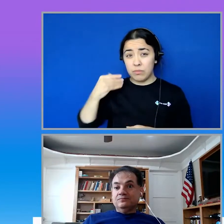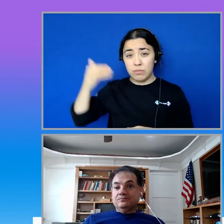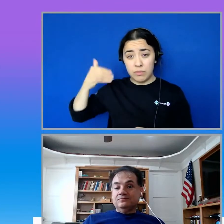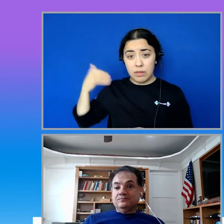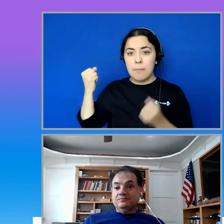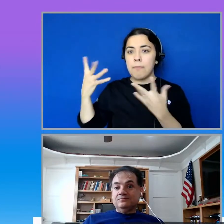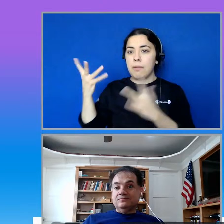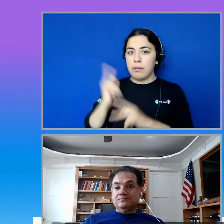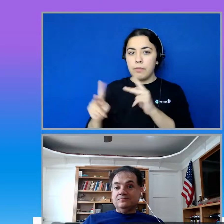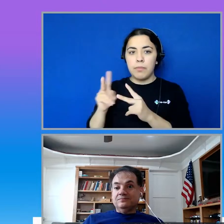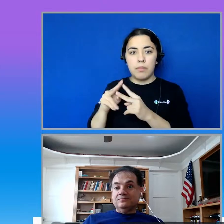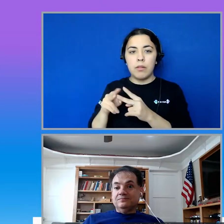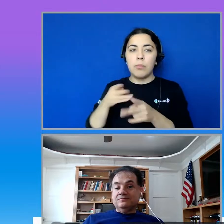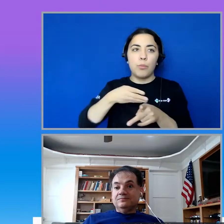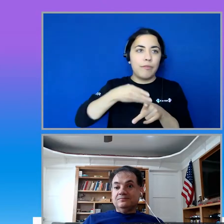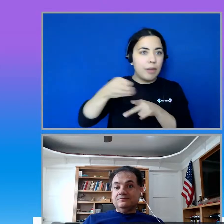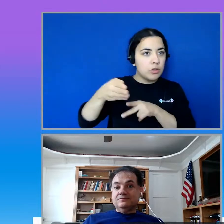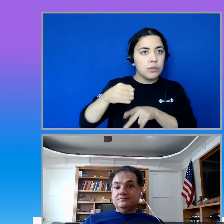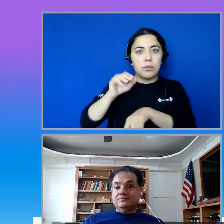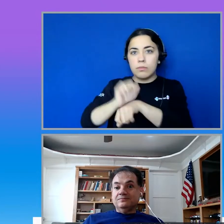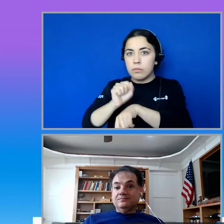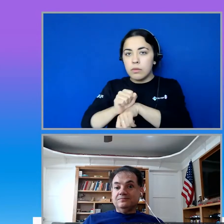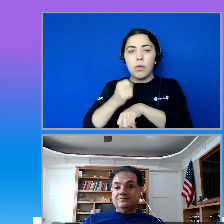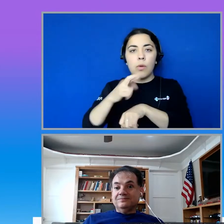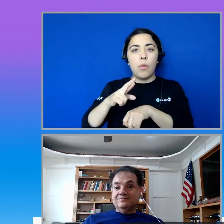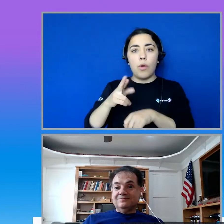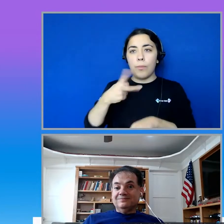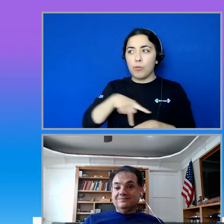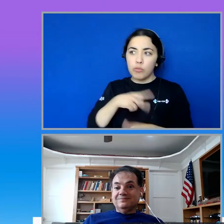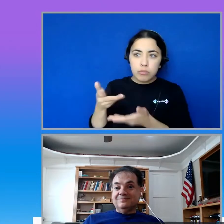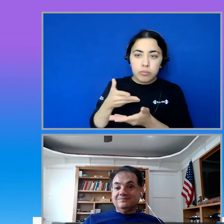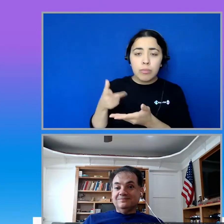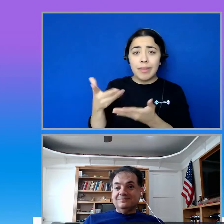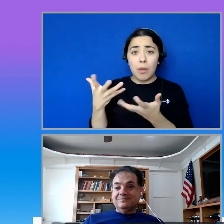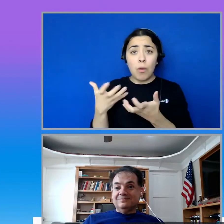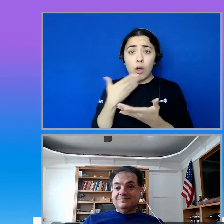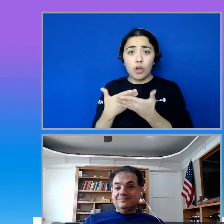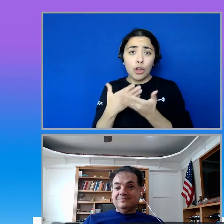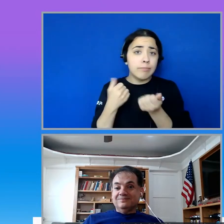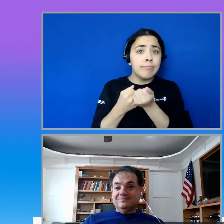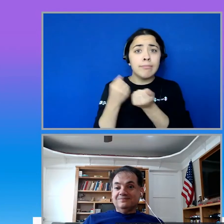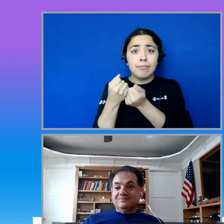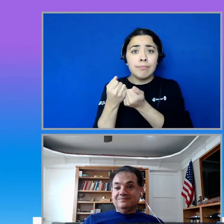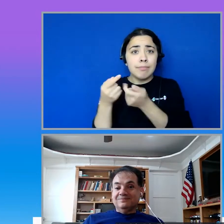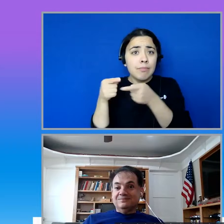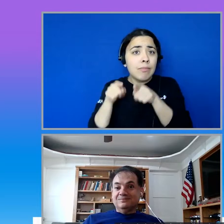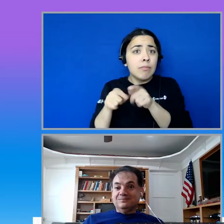across a lot of people, both professionally and personally, who try to be good allies, but